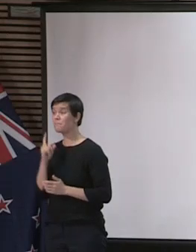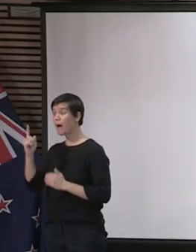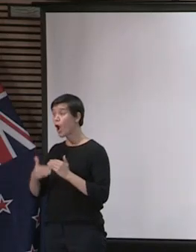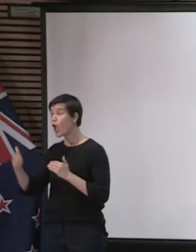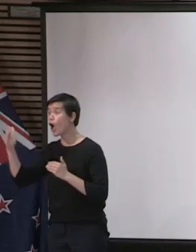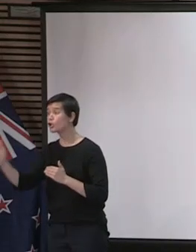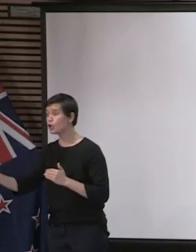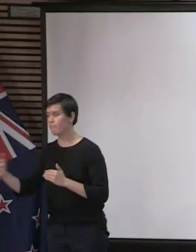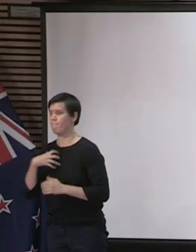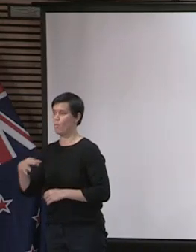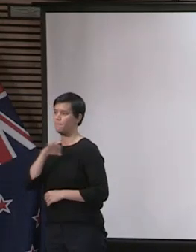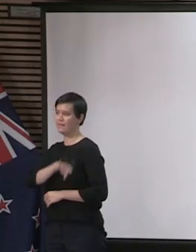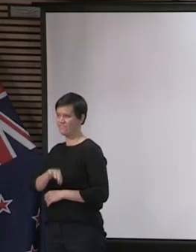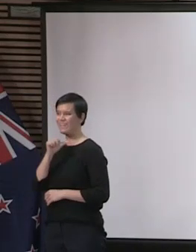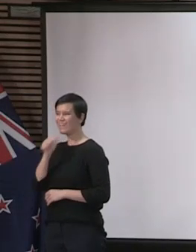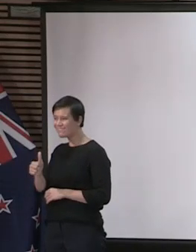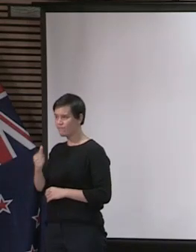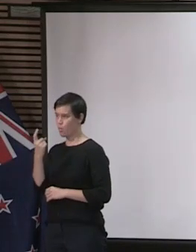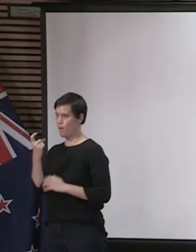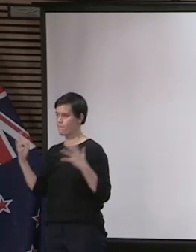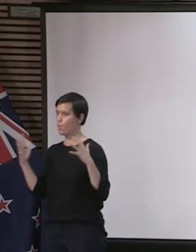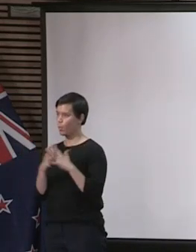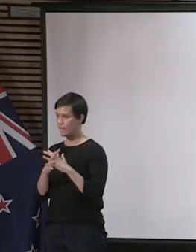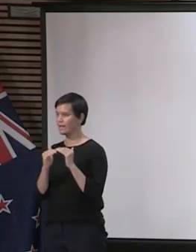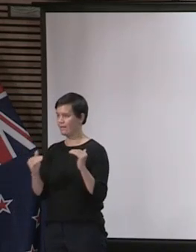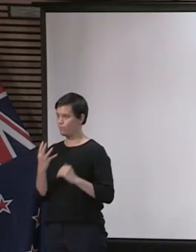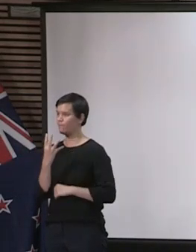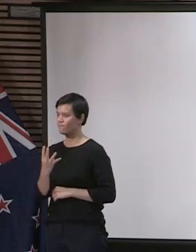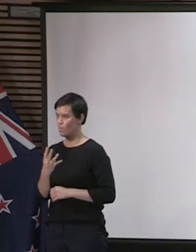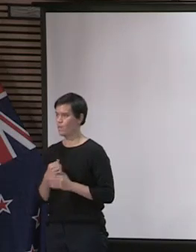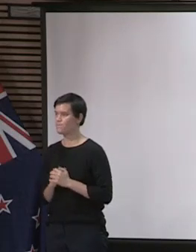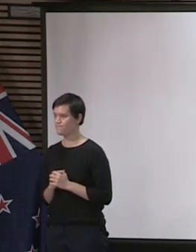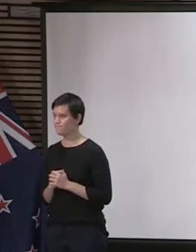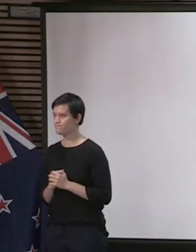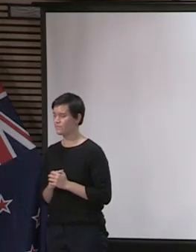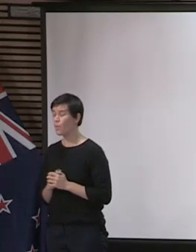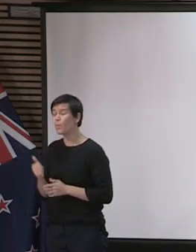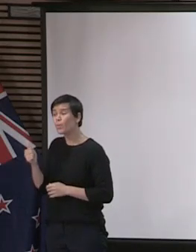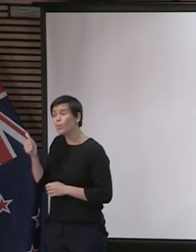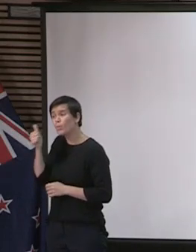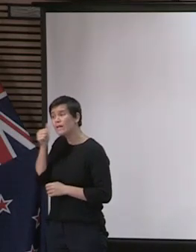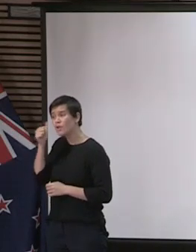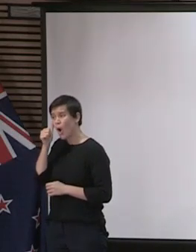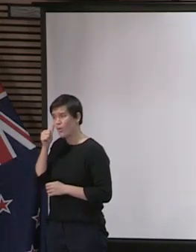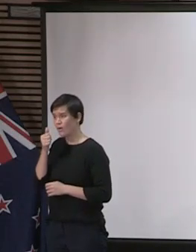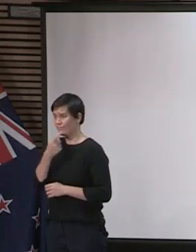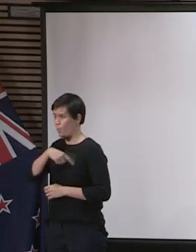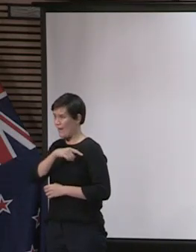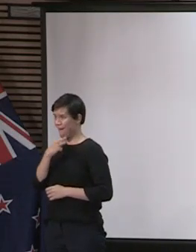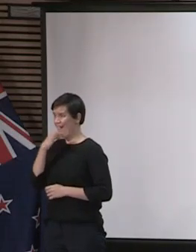does make a difference to us in the long term. We didn't take lightly the decision. An extra two business days or